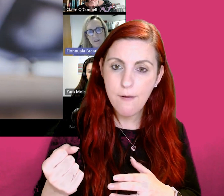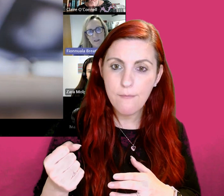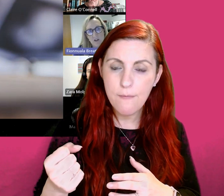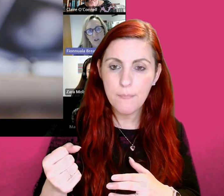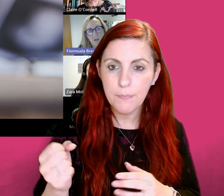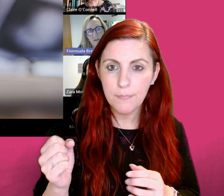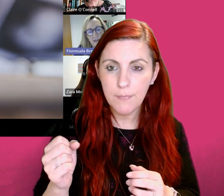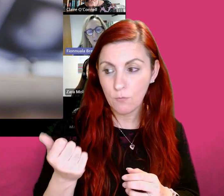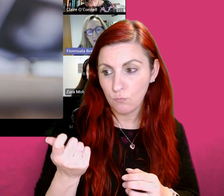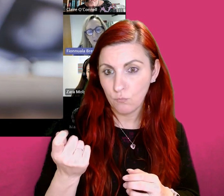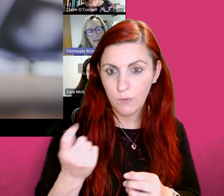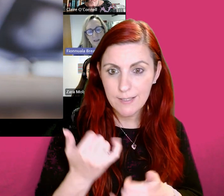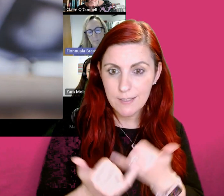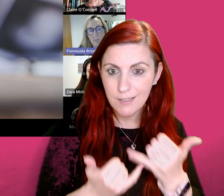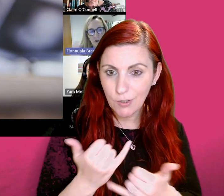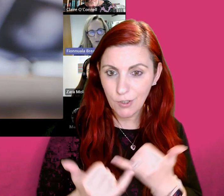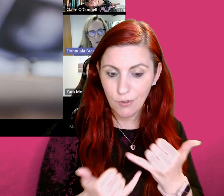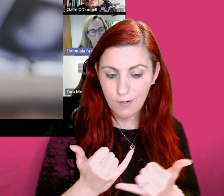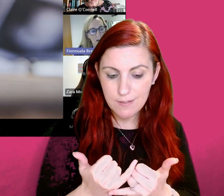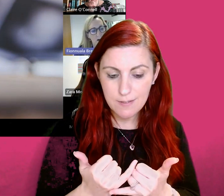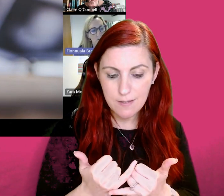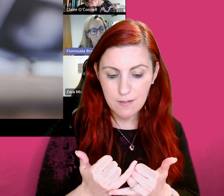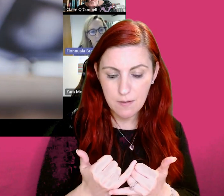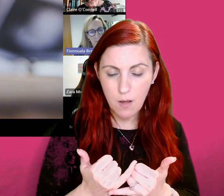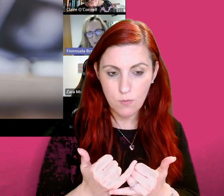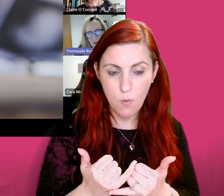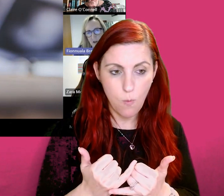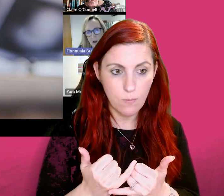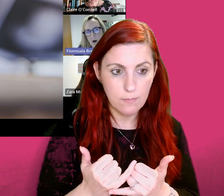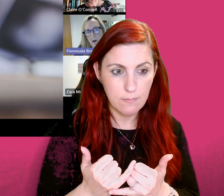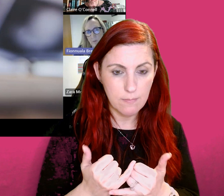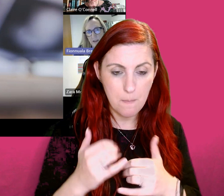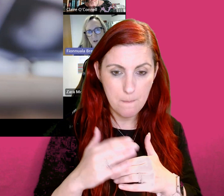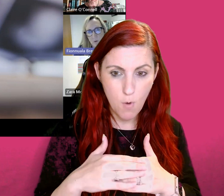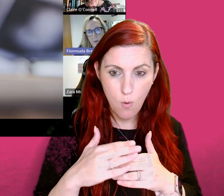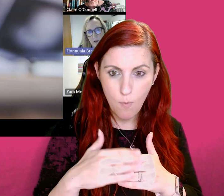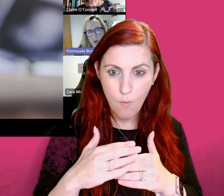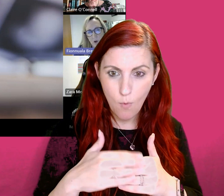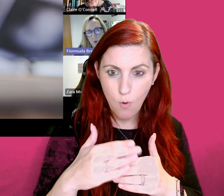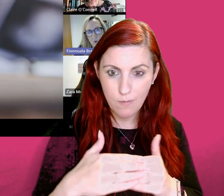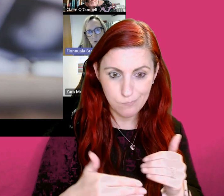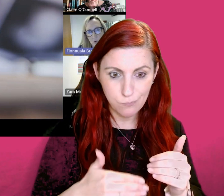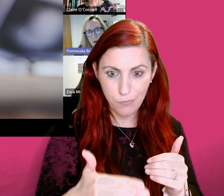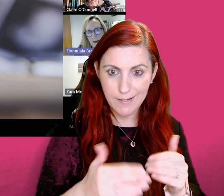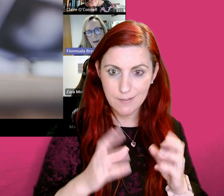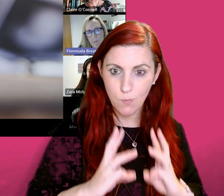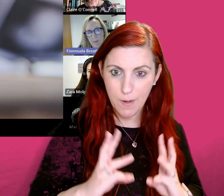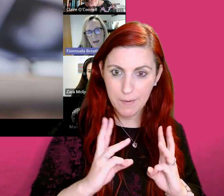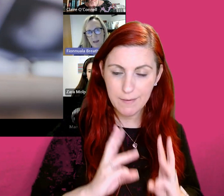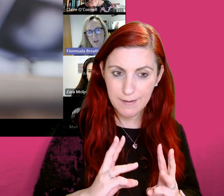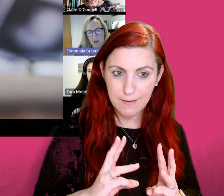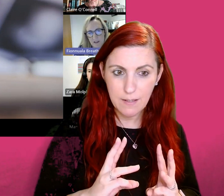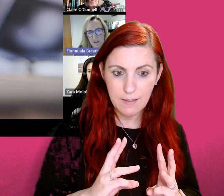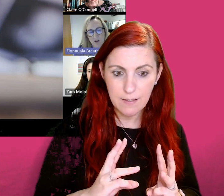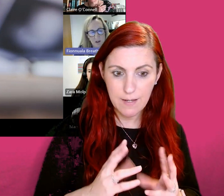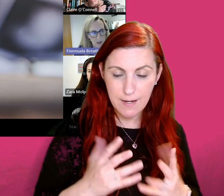recent years um a mushrooming of the population of pregnant women who um get the gestational